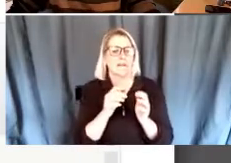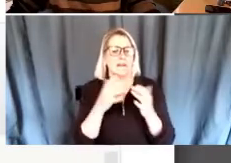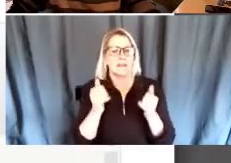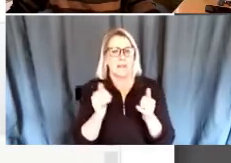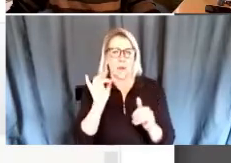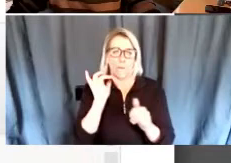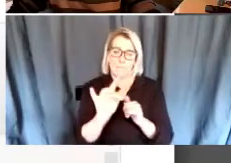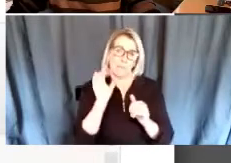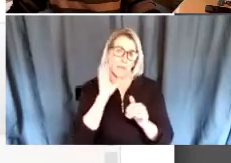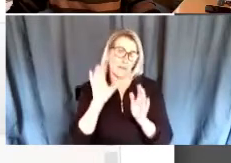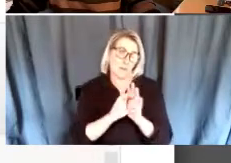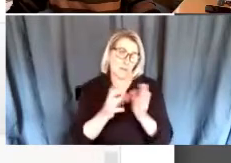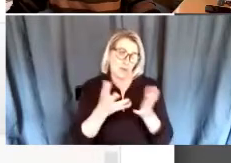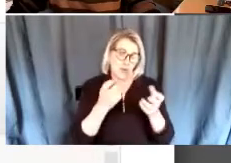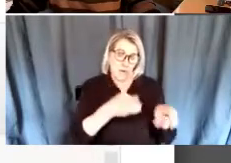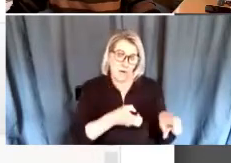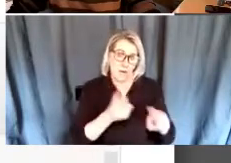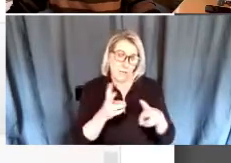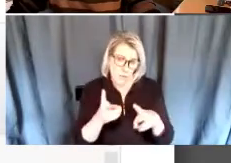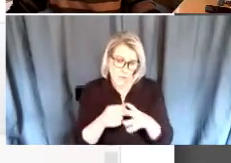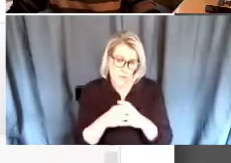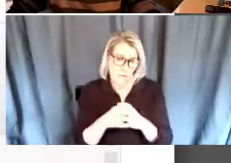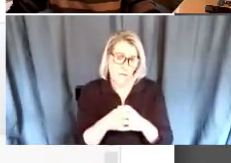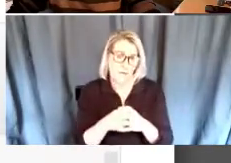to upload and start uploading.